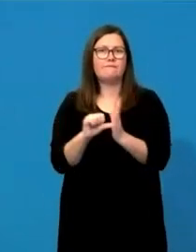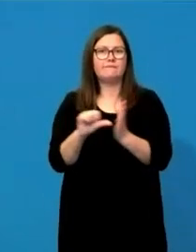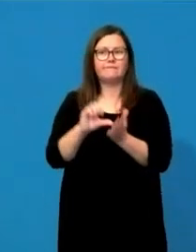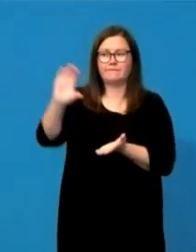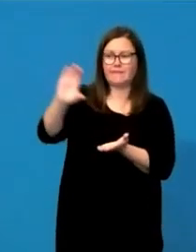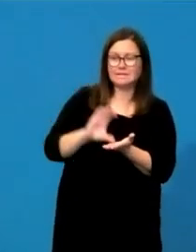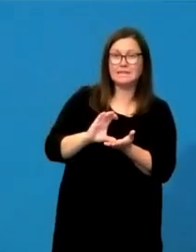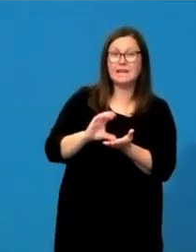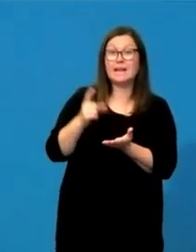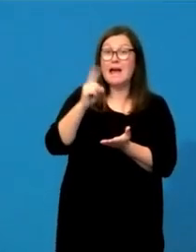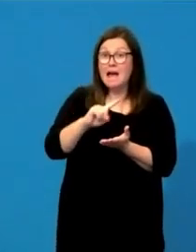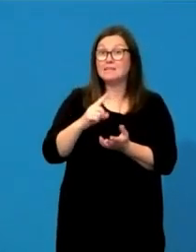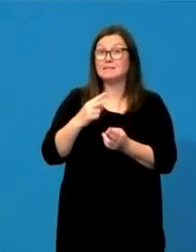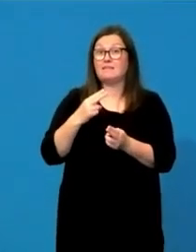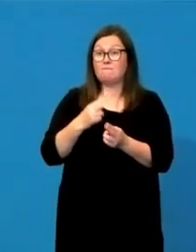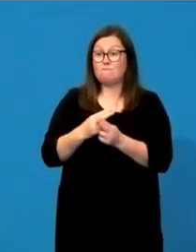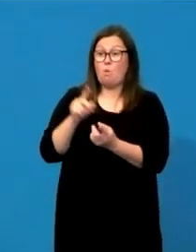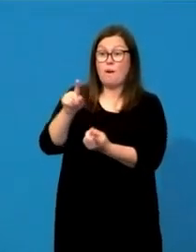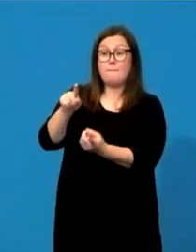actually come in and work at the school with my son.